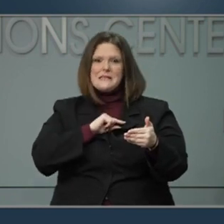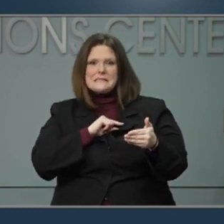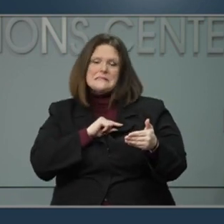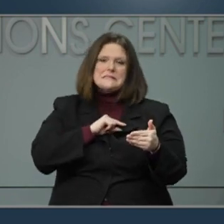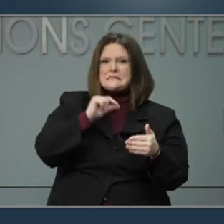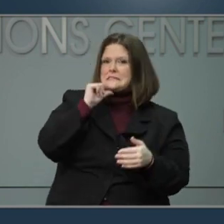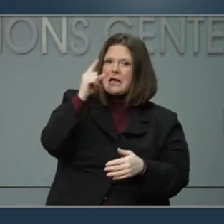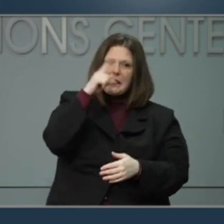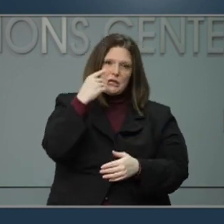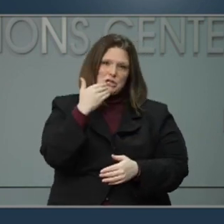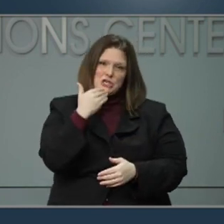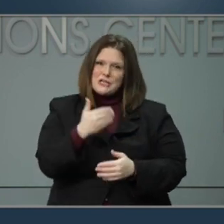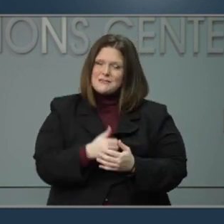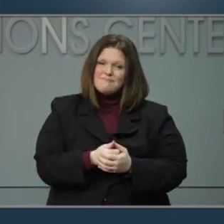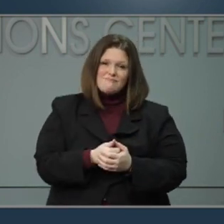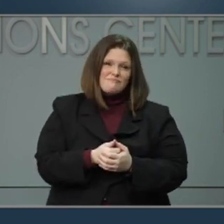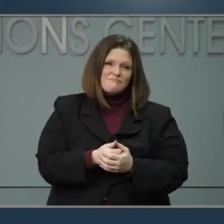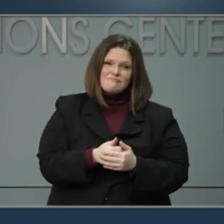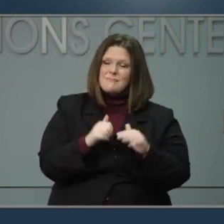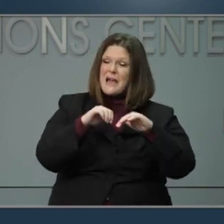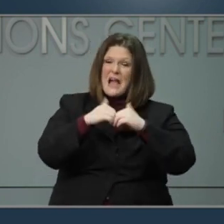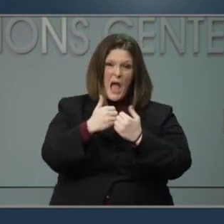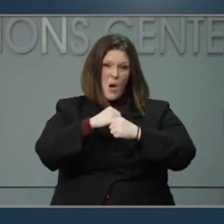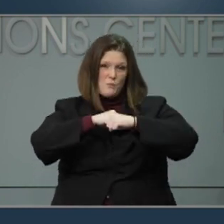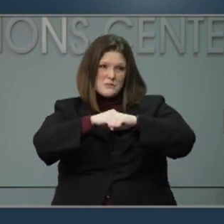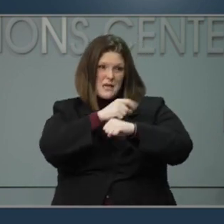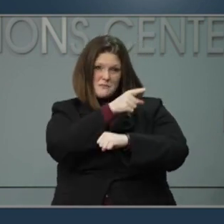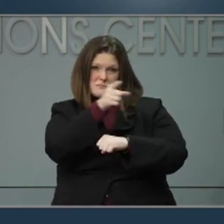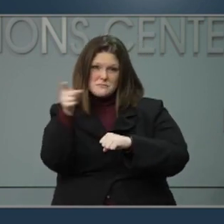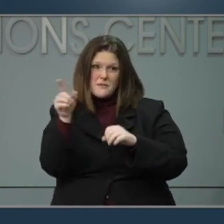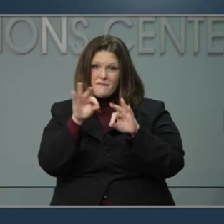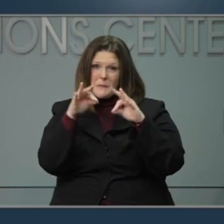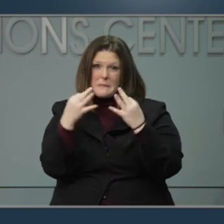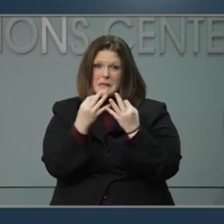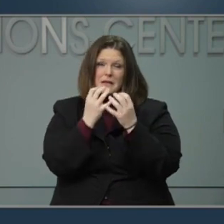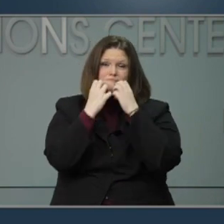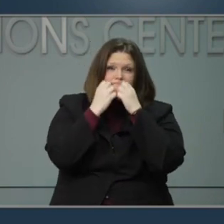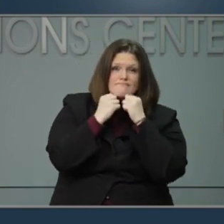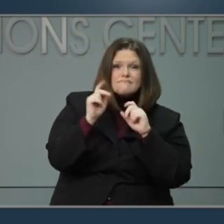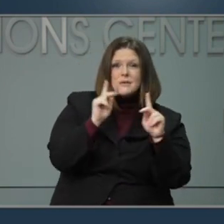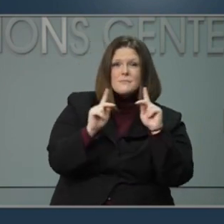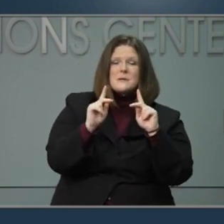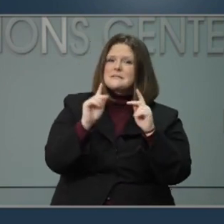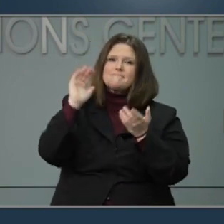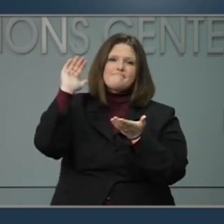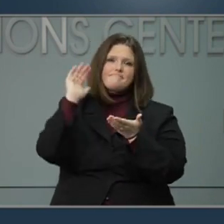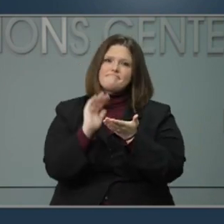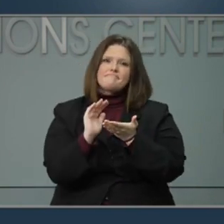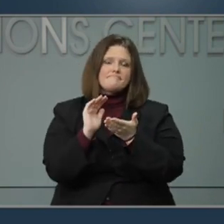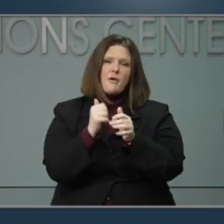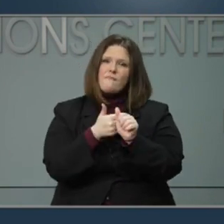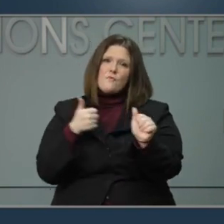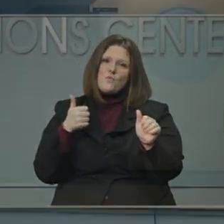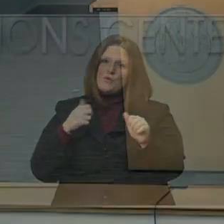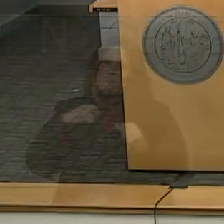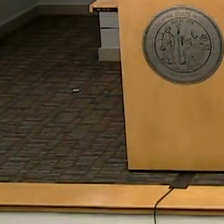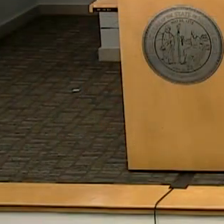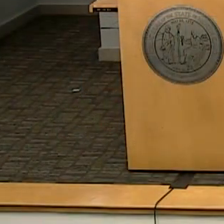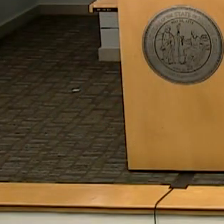BOTTOM LINE, WE ARE ON SHAKY GROUND AS WE HEAD INTO THANKSGIVING. THE SAFEST THING WE CAN DO FOR OUR LOVED ONES IS TO LIMIT